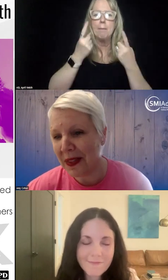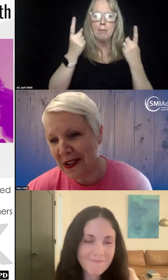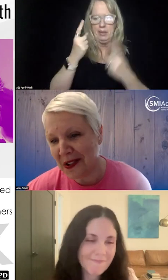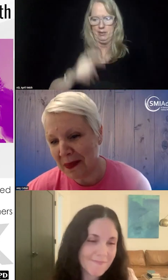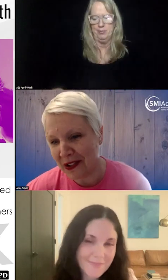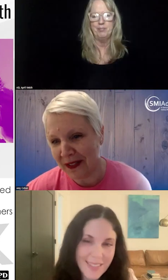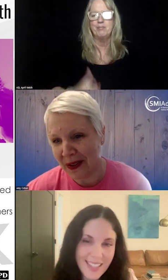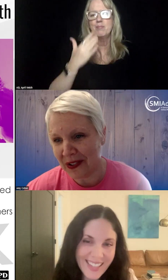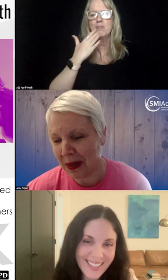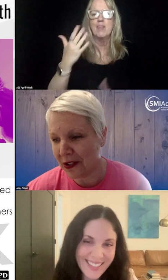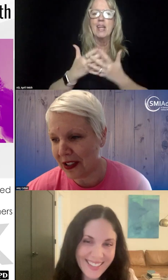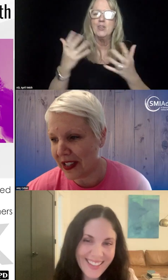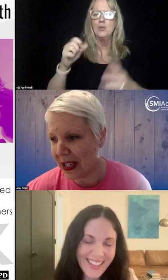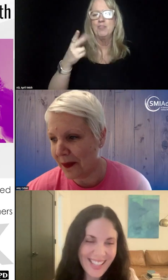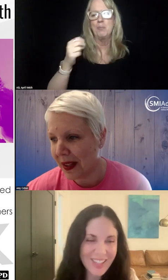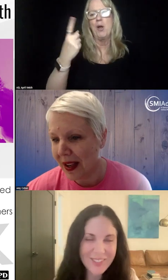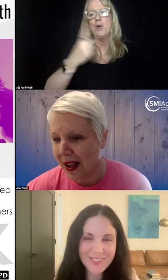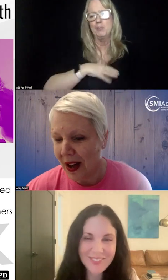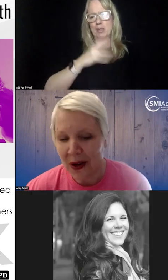THANK YOU, STEPHANIE. ALWAYS A PLEASURE TO SEE YOU.